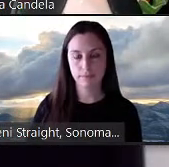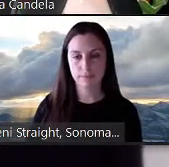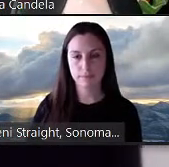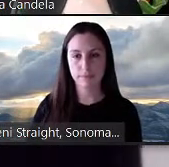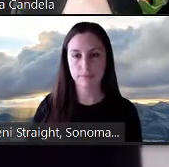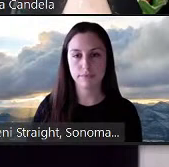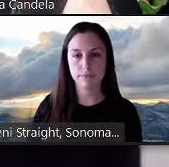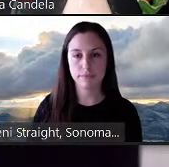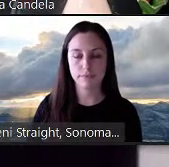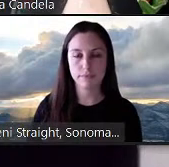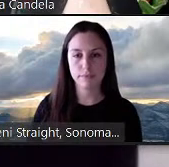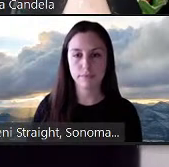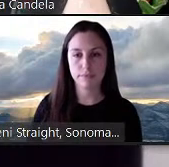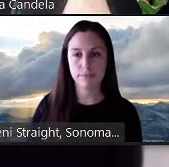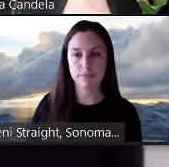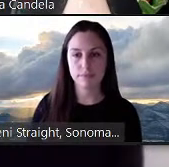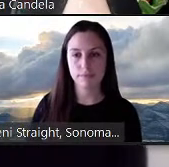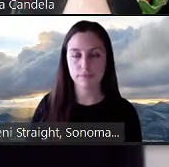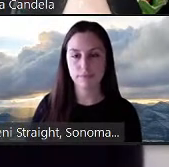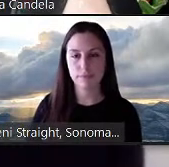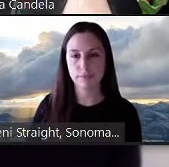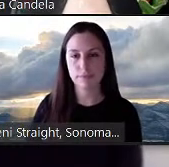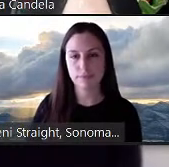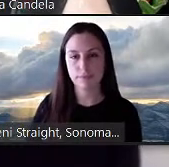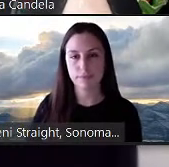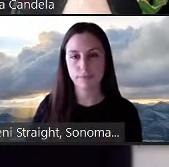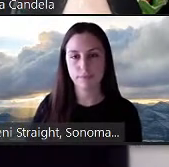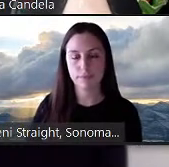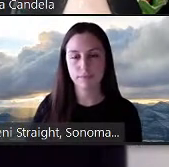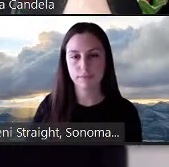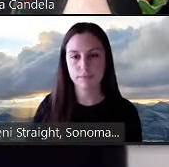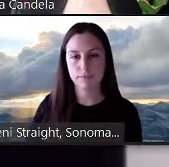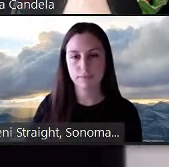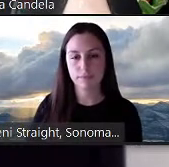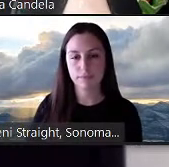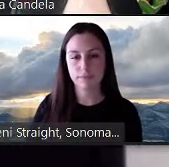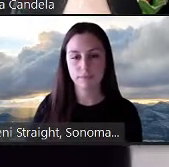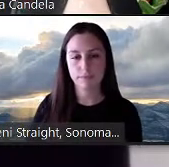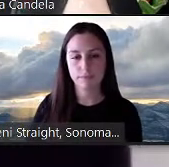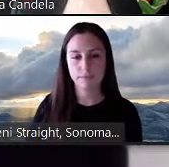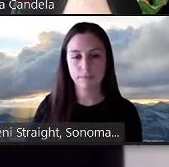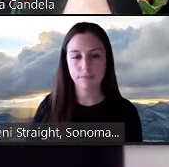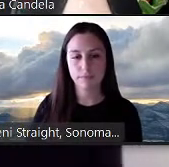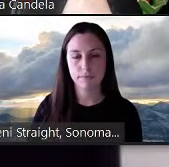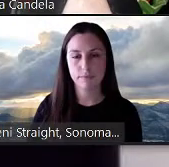to us that the quarantine is not something that was invented like two years ago.